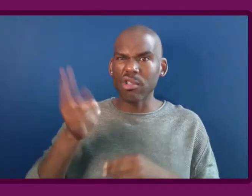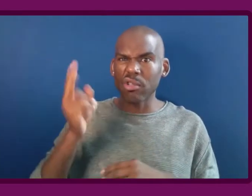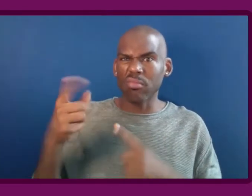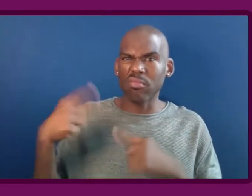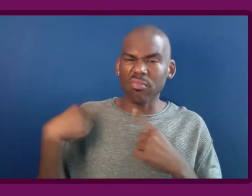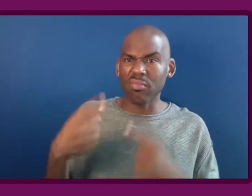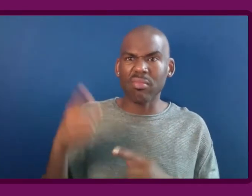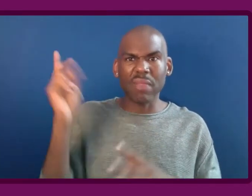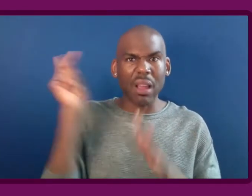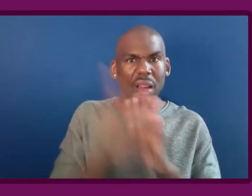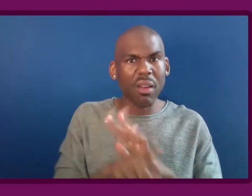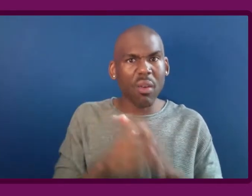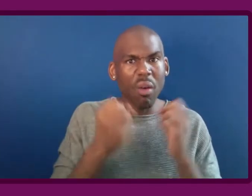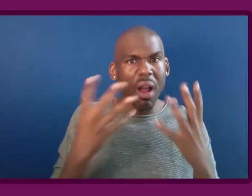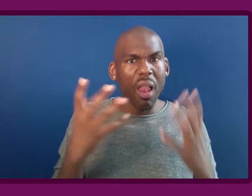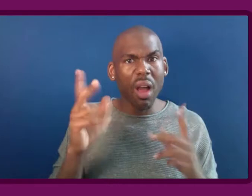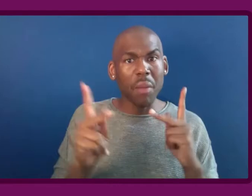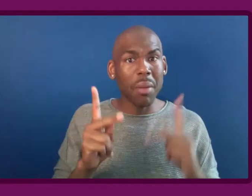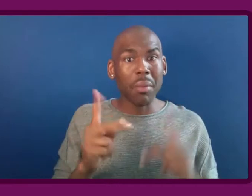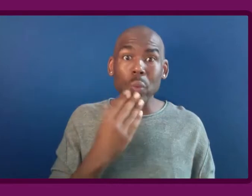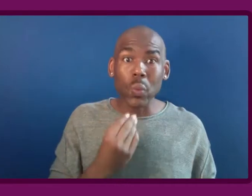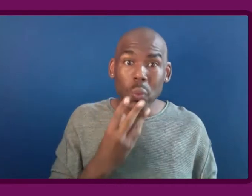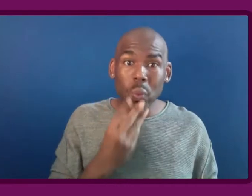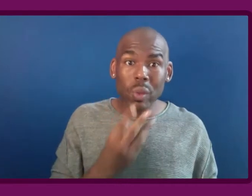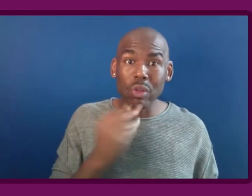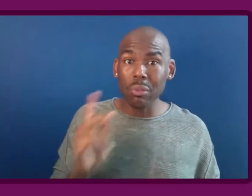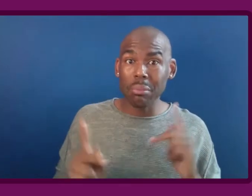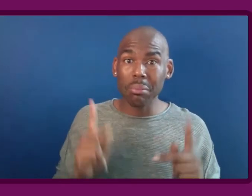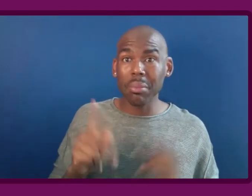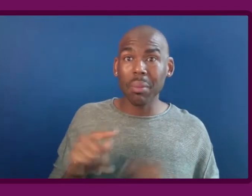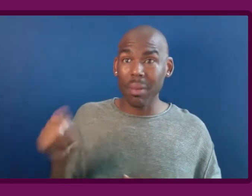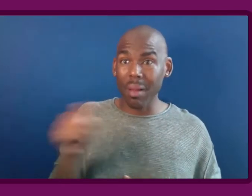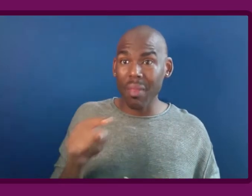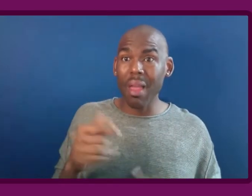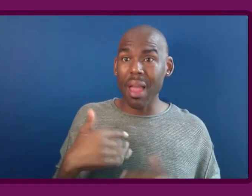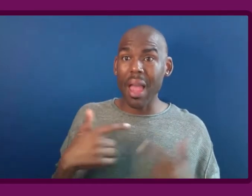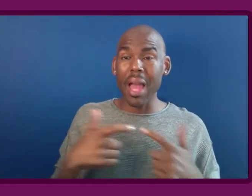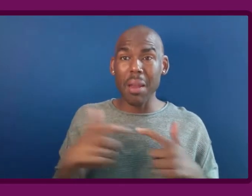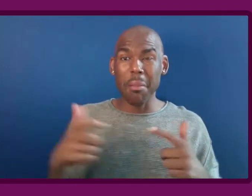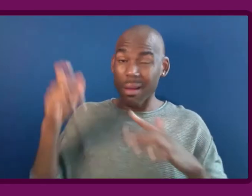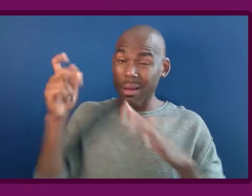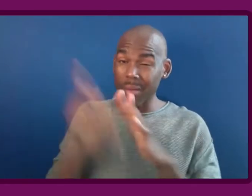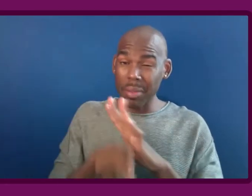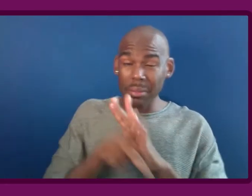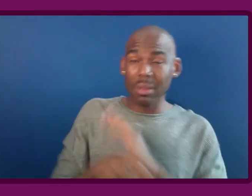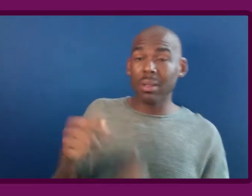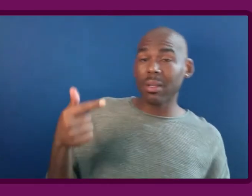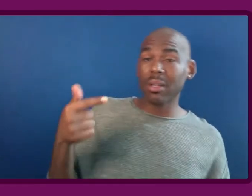and his team killed a lot of people, especially Jewish people. There was a big genocide around